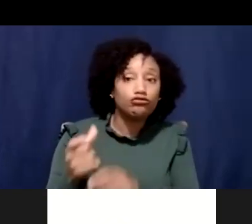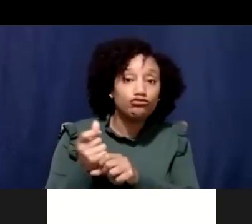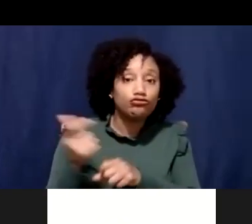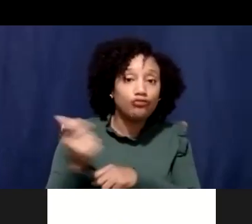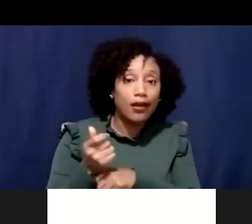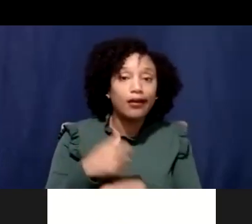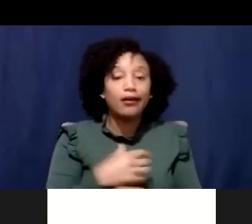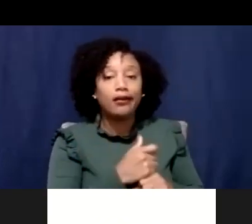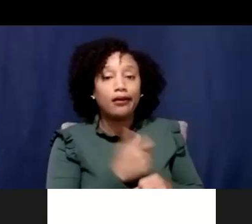Sound good?